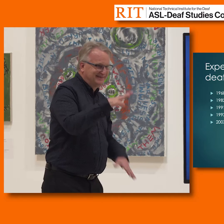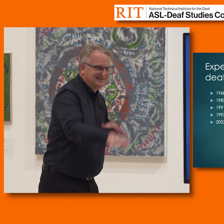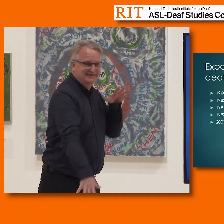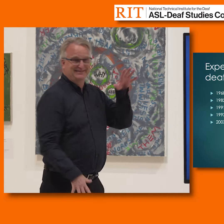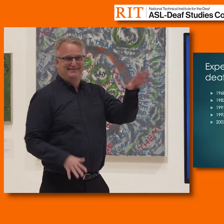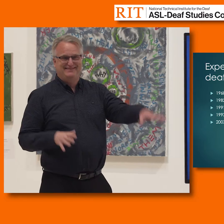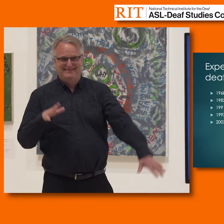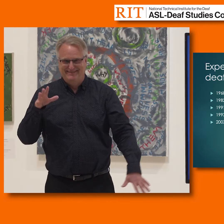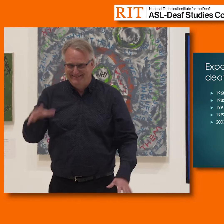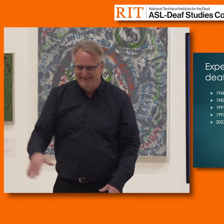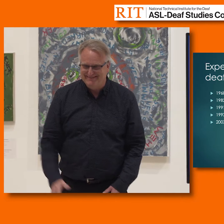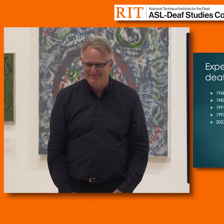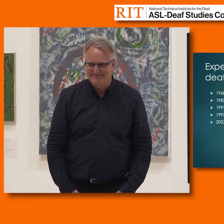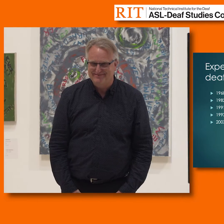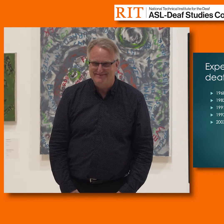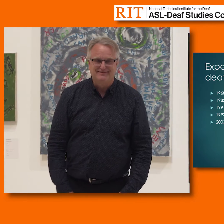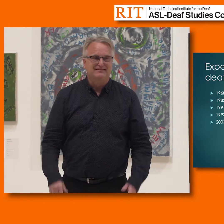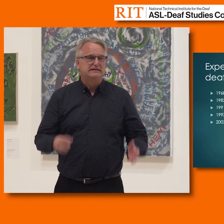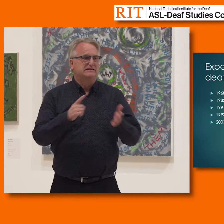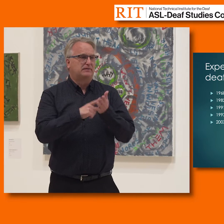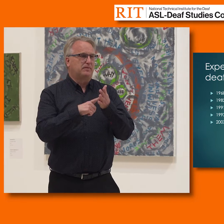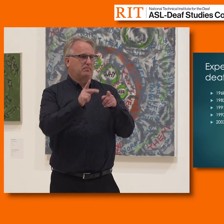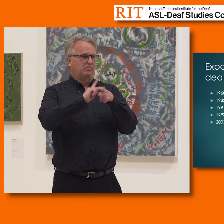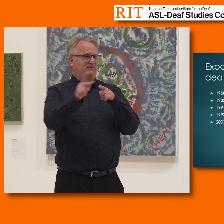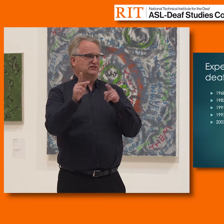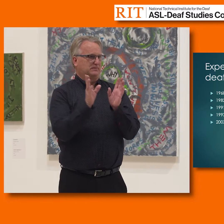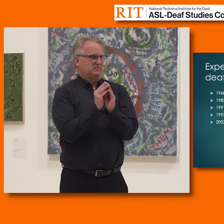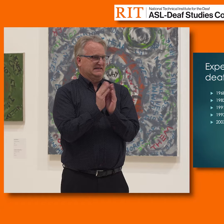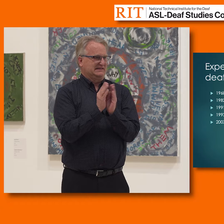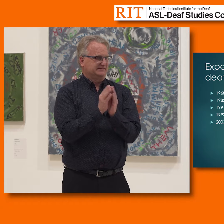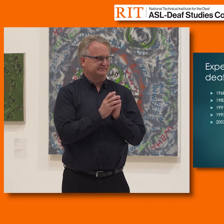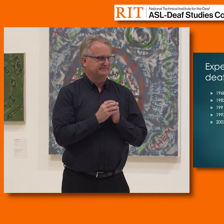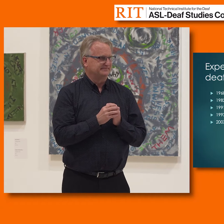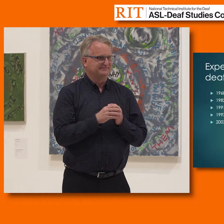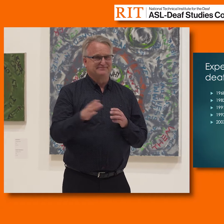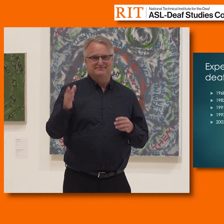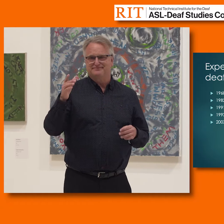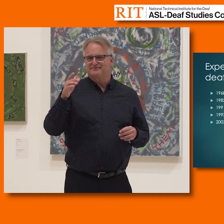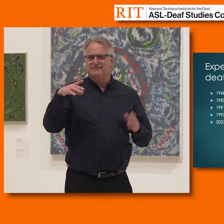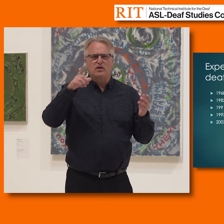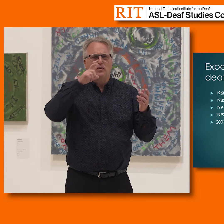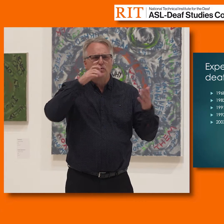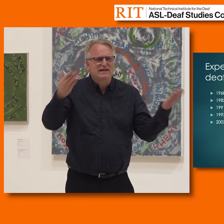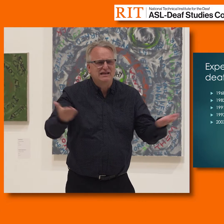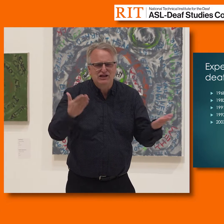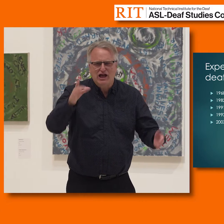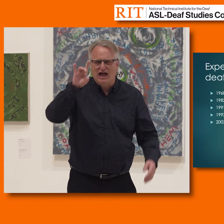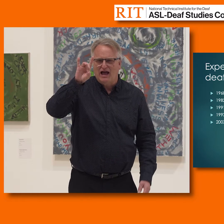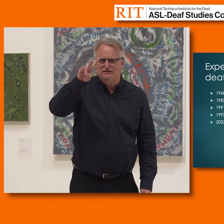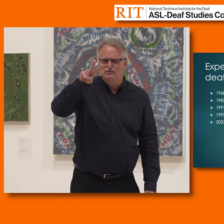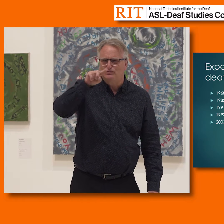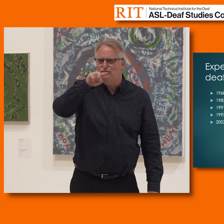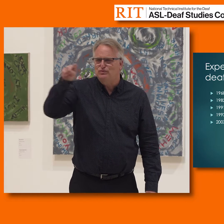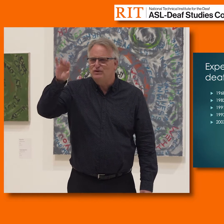what they were trying to communicate with me and their style of interpreting. There were times when I had these professional meetings.